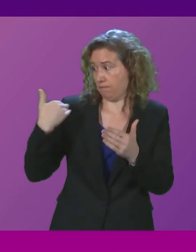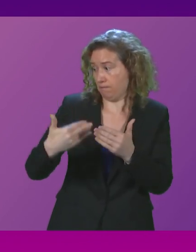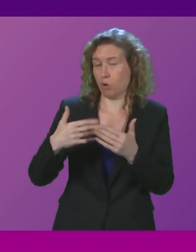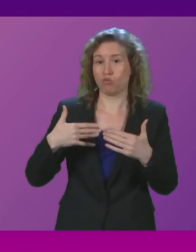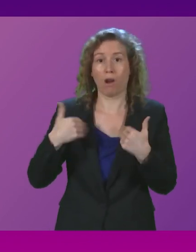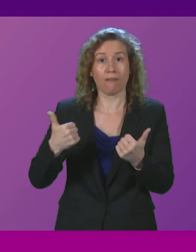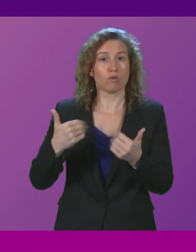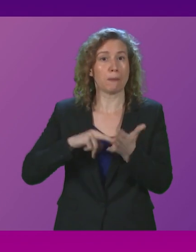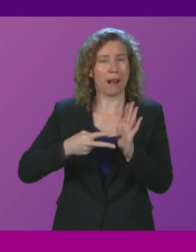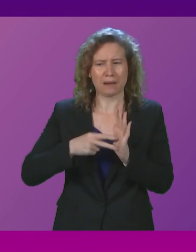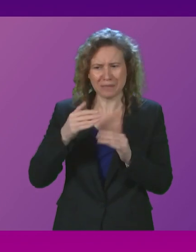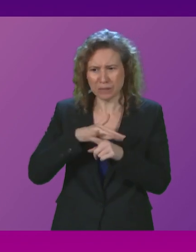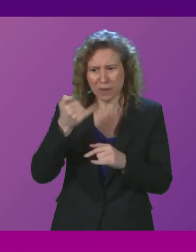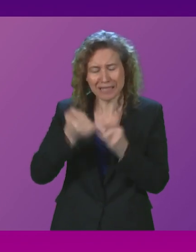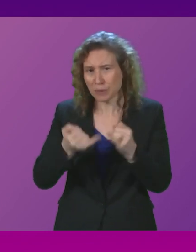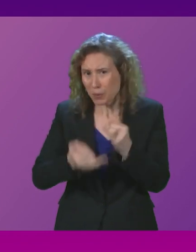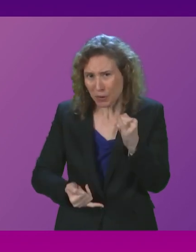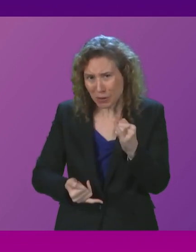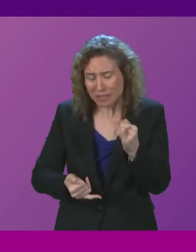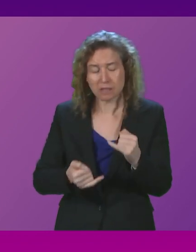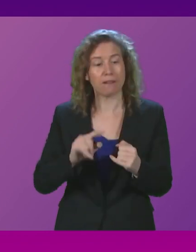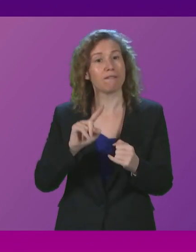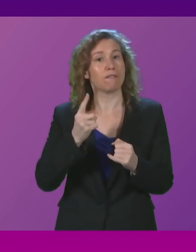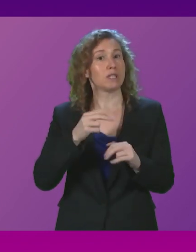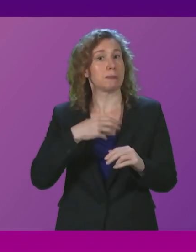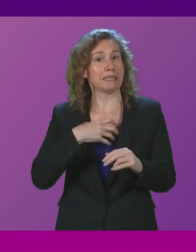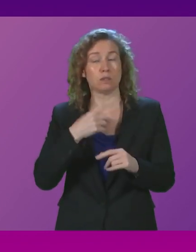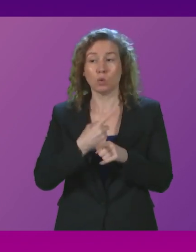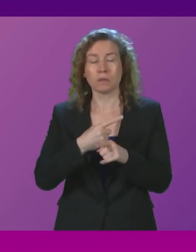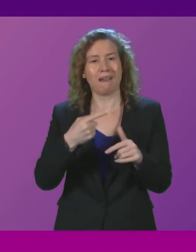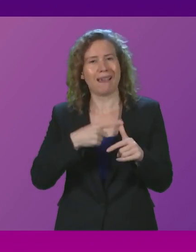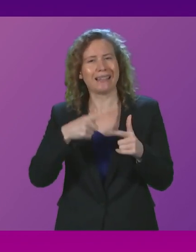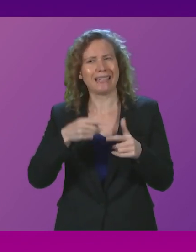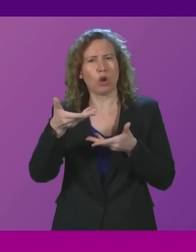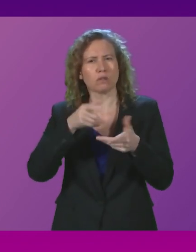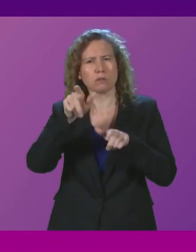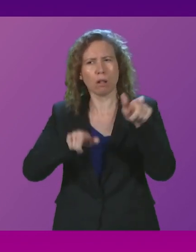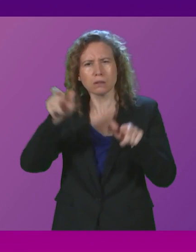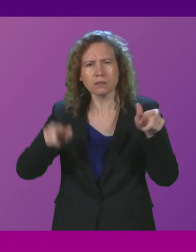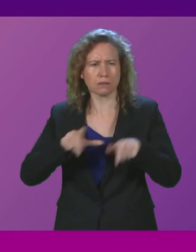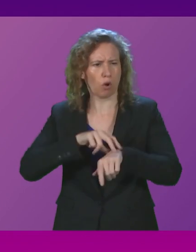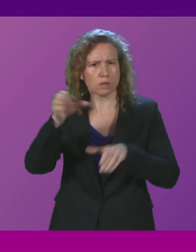is getting worse, not better. The First Minister spoke about A and E consultants, but I will tell her what doctors on the front line are saying.